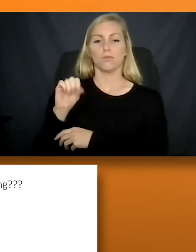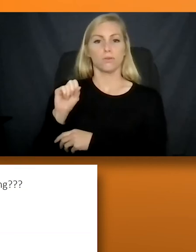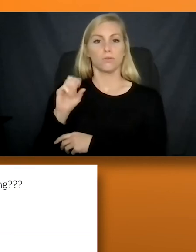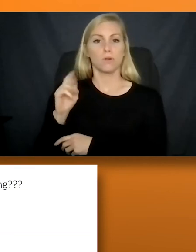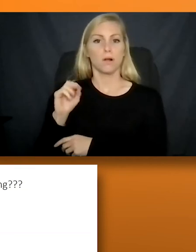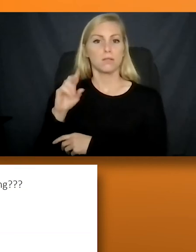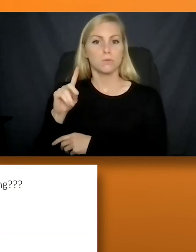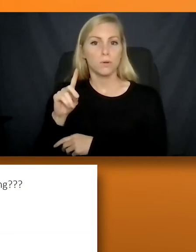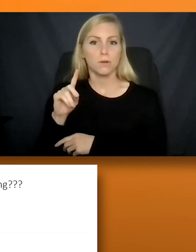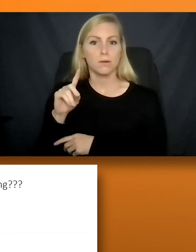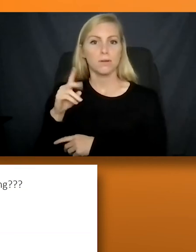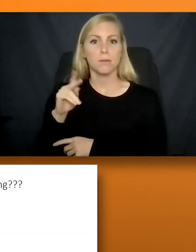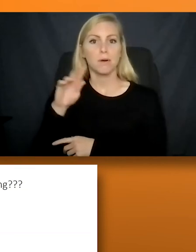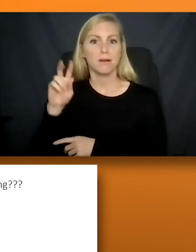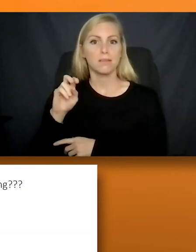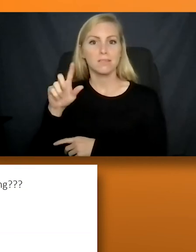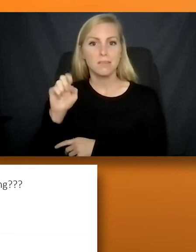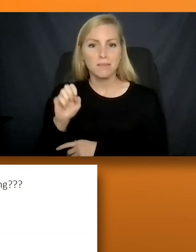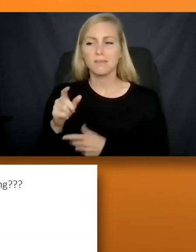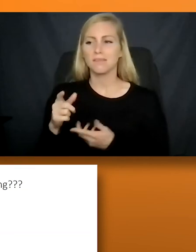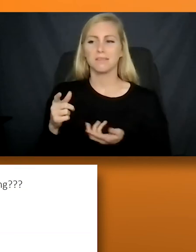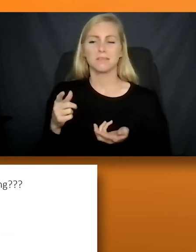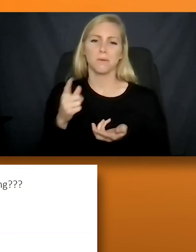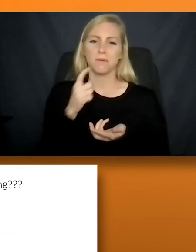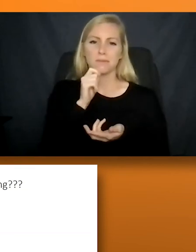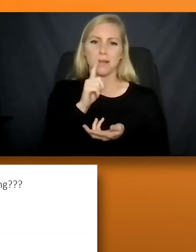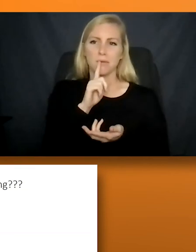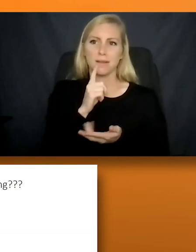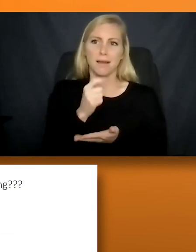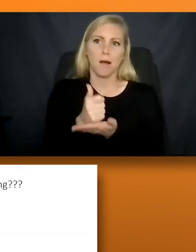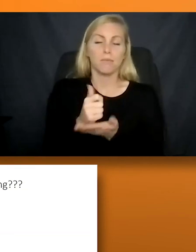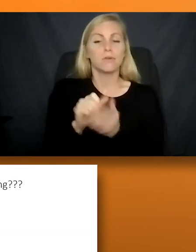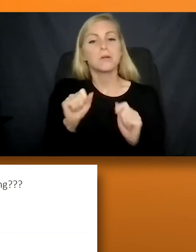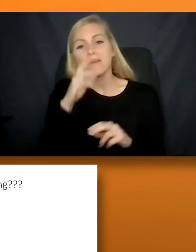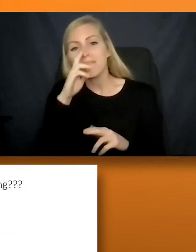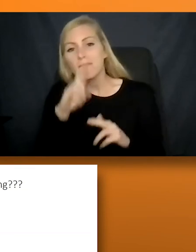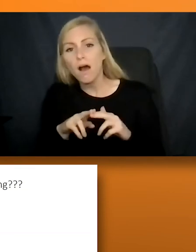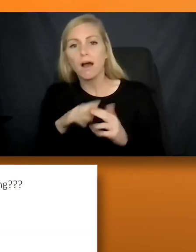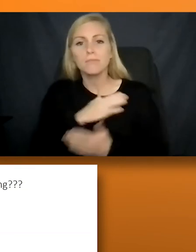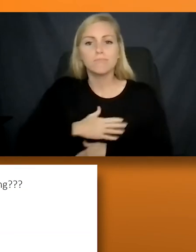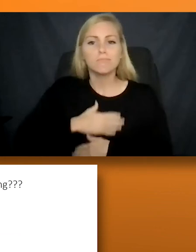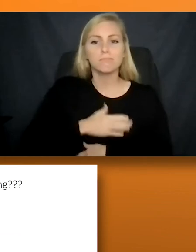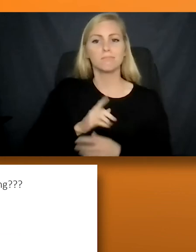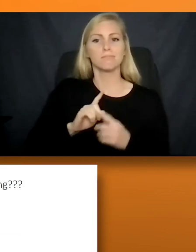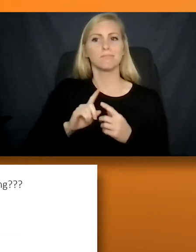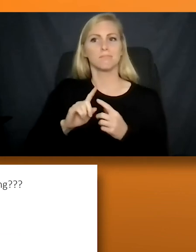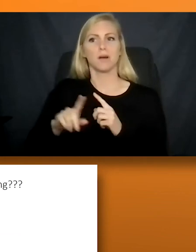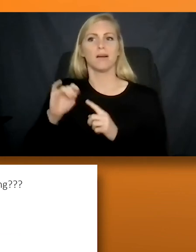But those types of activities are really based in when you are already have a full command of a language, right,